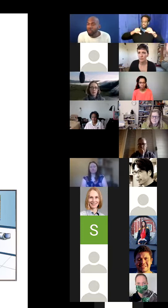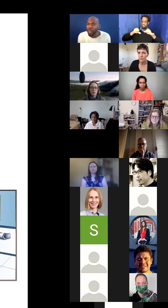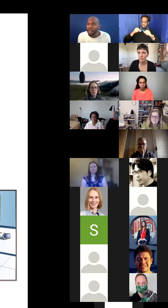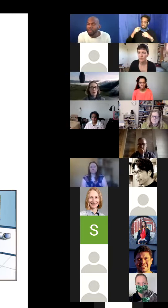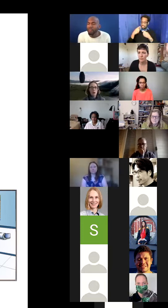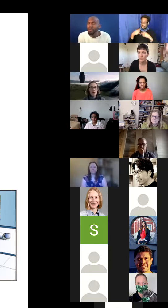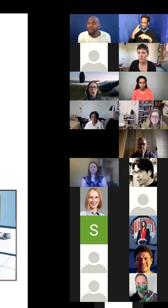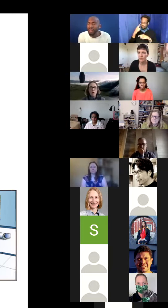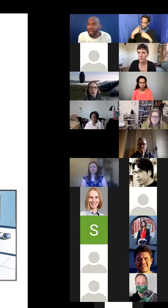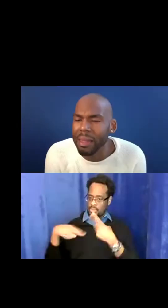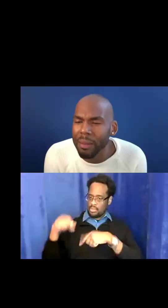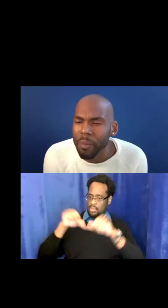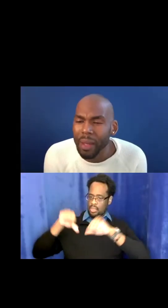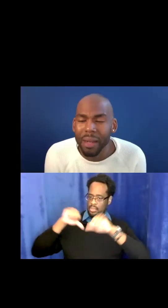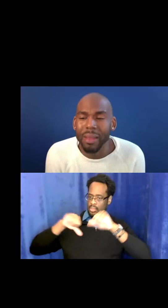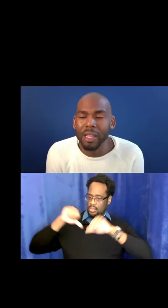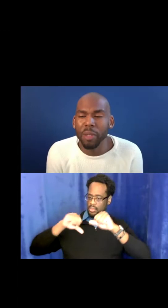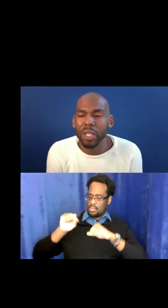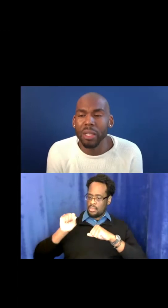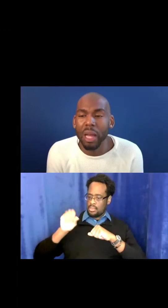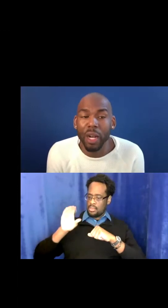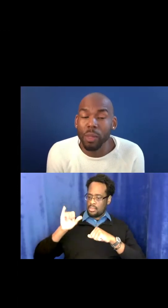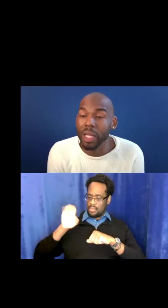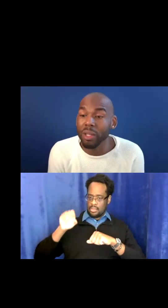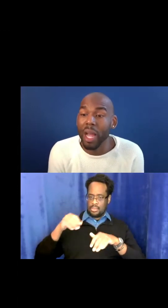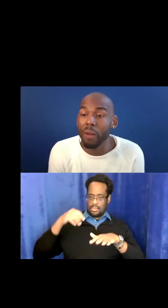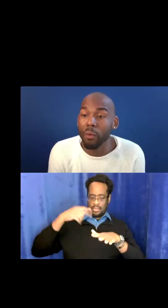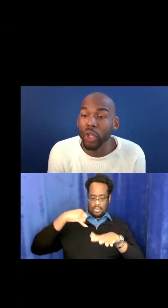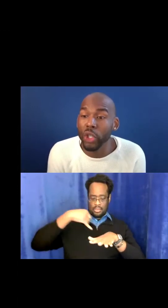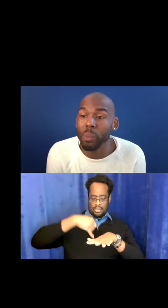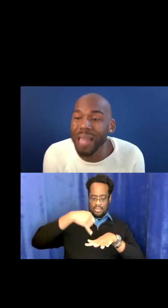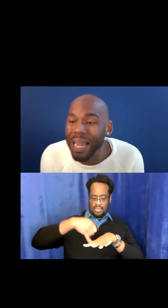asked them for different signs. And this particular sign was their sign for the term, "science."